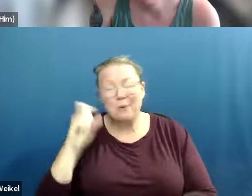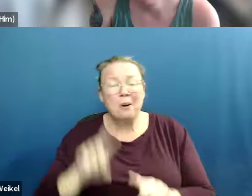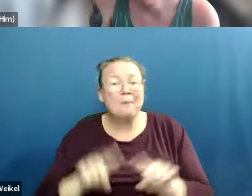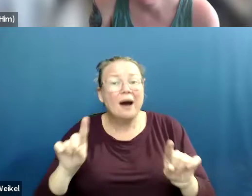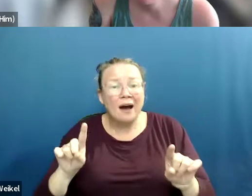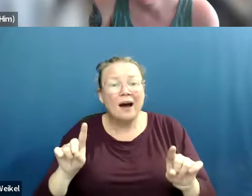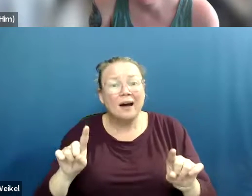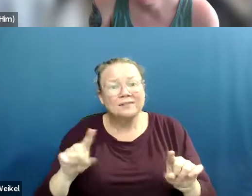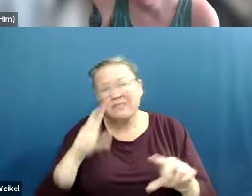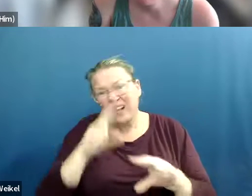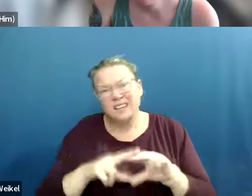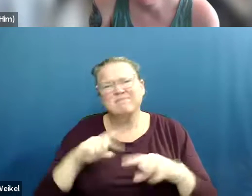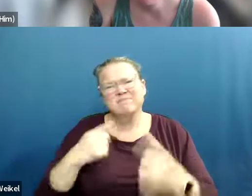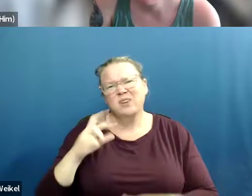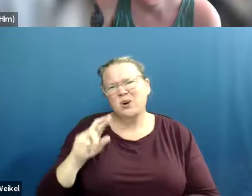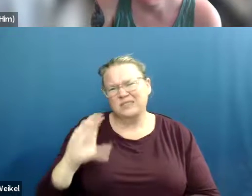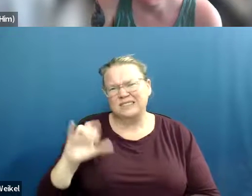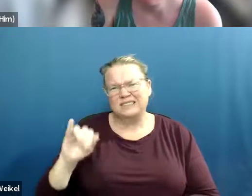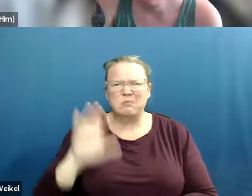Kayla Robertson: quite fun. I've been with our Rci. About 3 years now